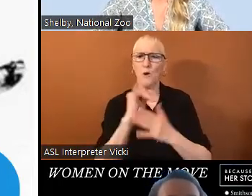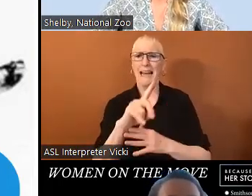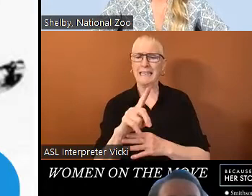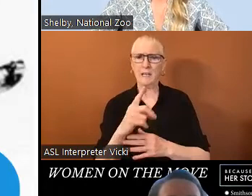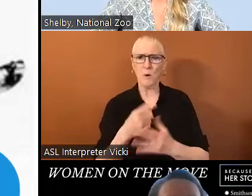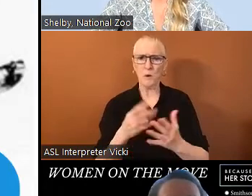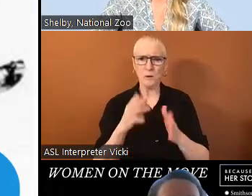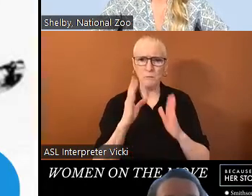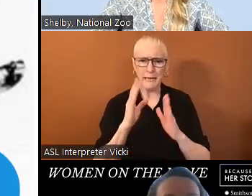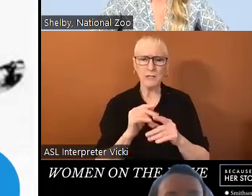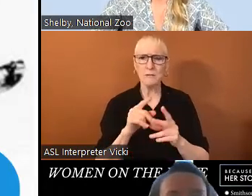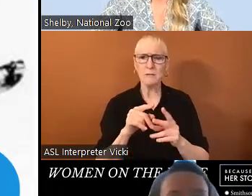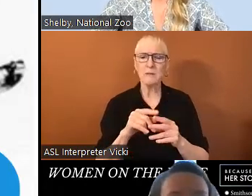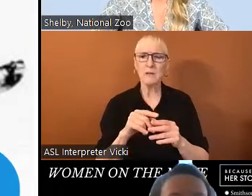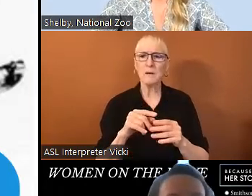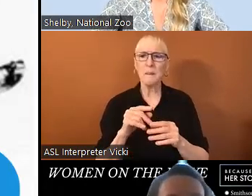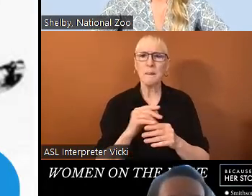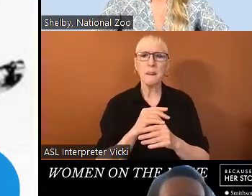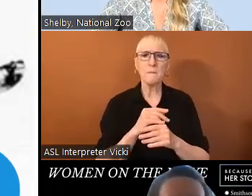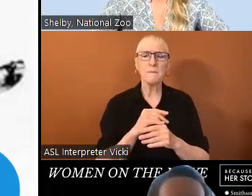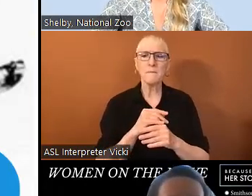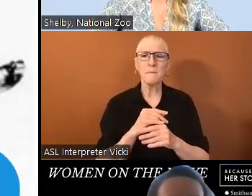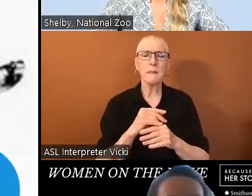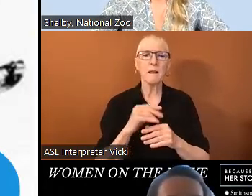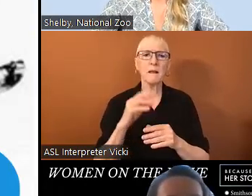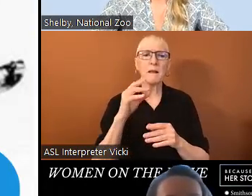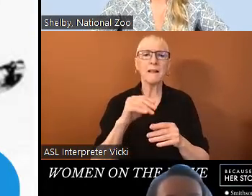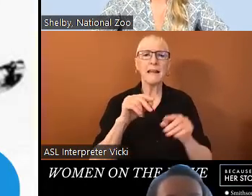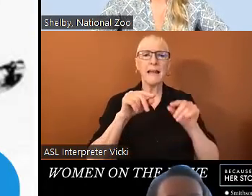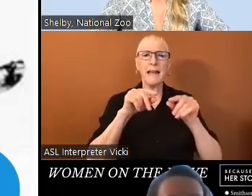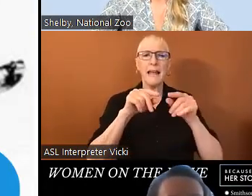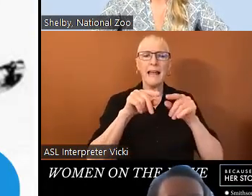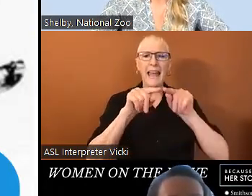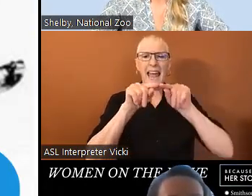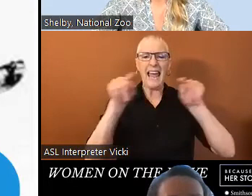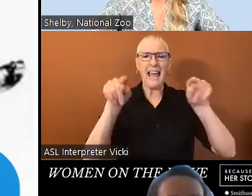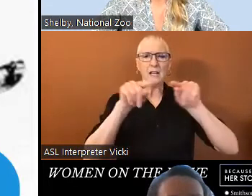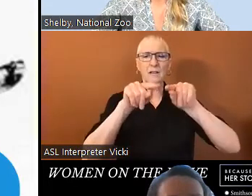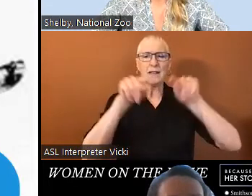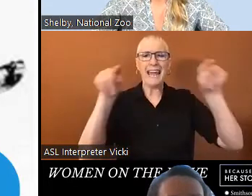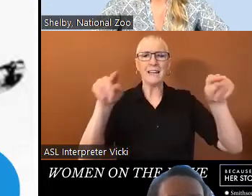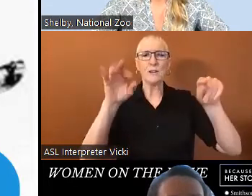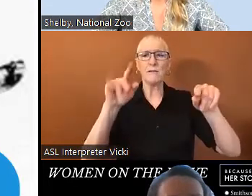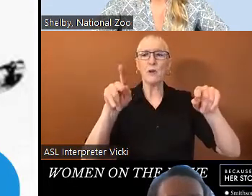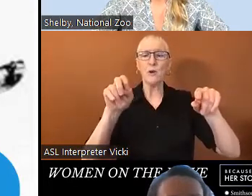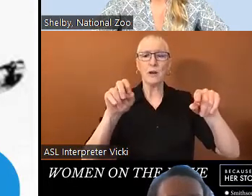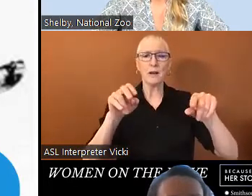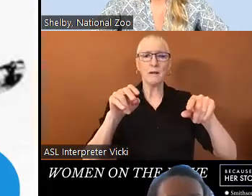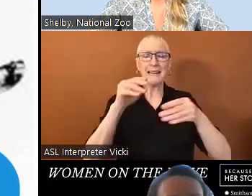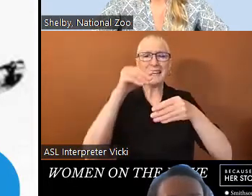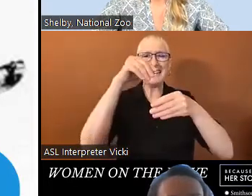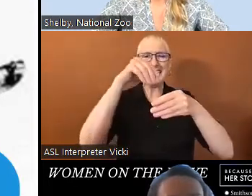Sarah: So you would like to take a, um along the trailing edge of the fluke so um the inner most part there